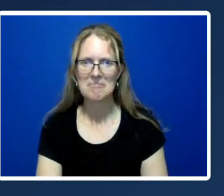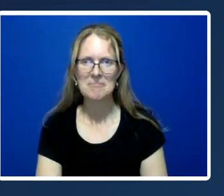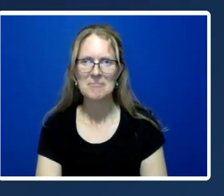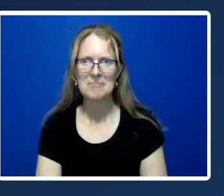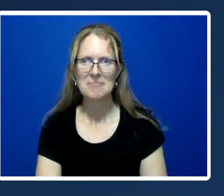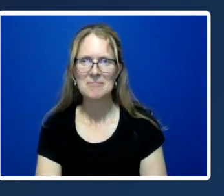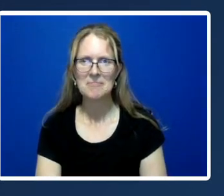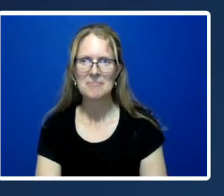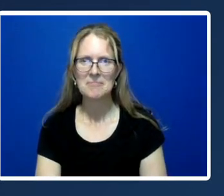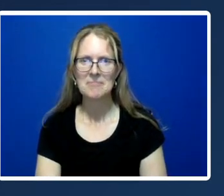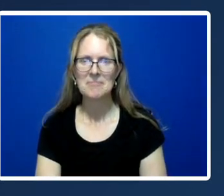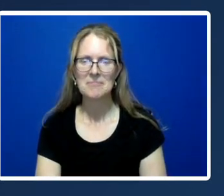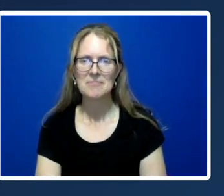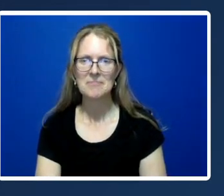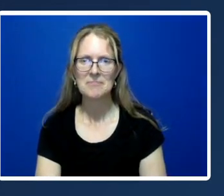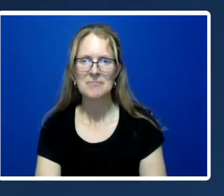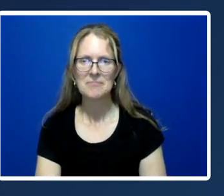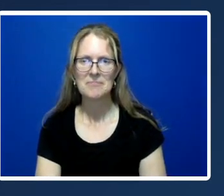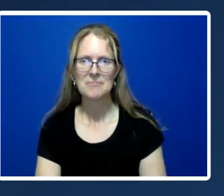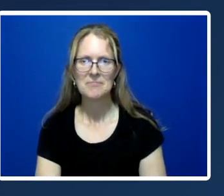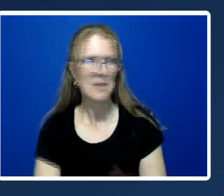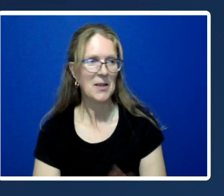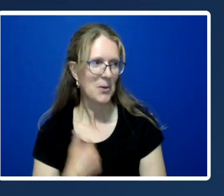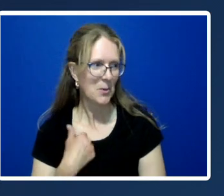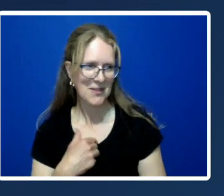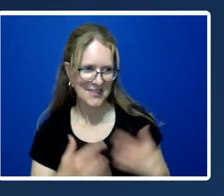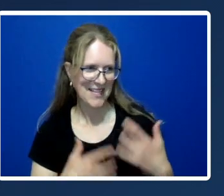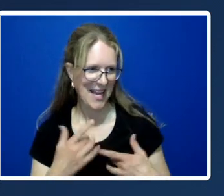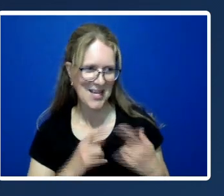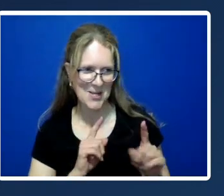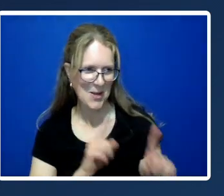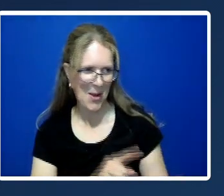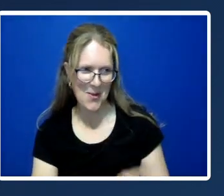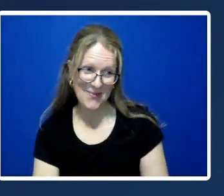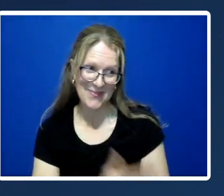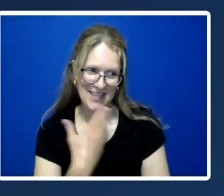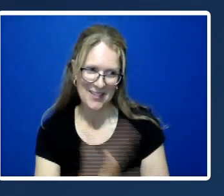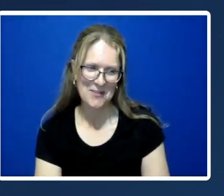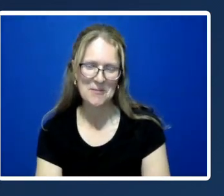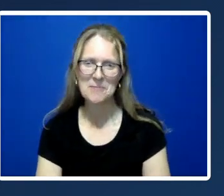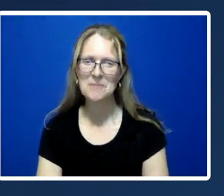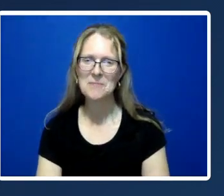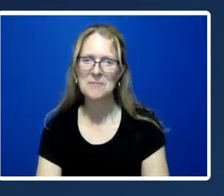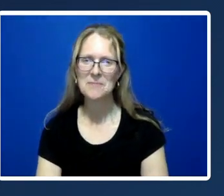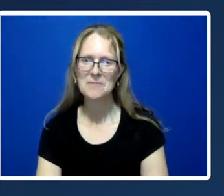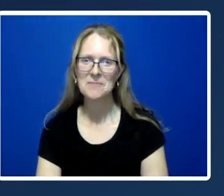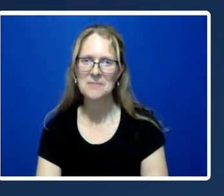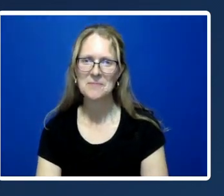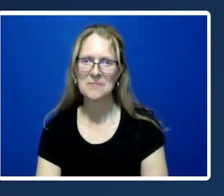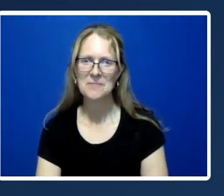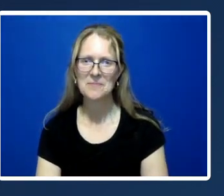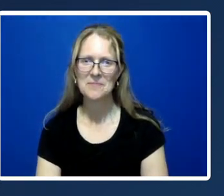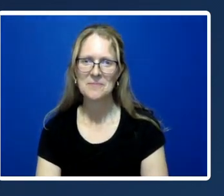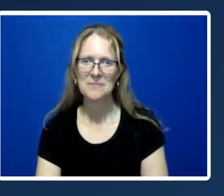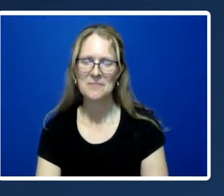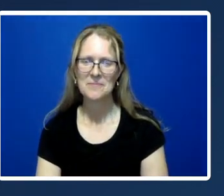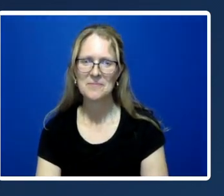Angela Barrera: And we are very excited to go. Thank you, Kim. Kim Robledo-Diga: Okay. I see a